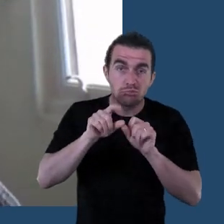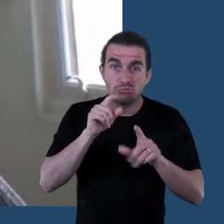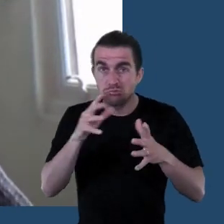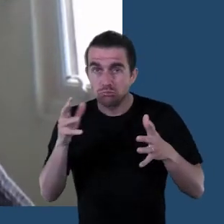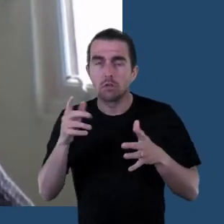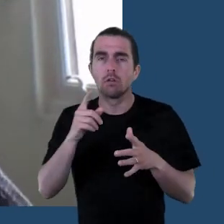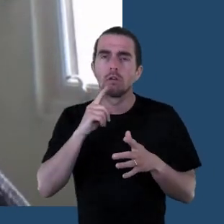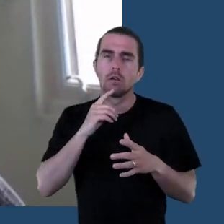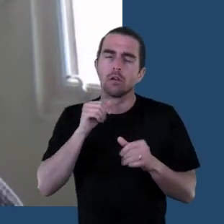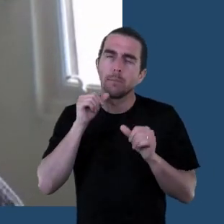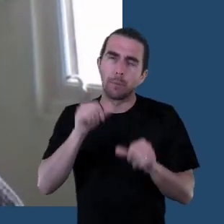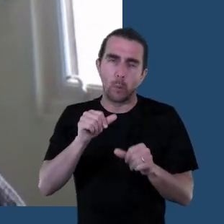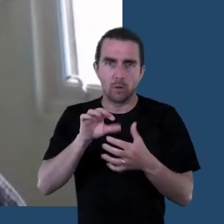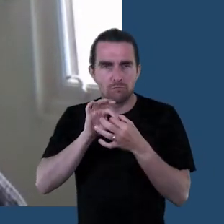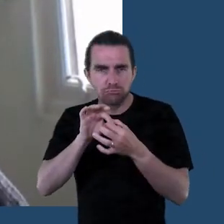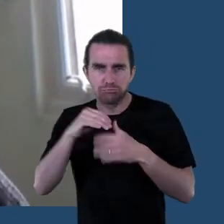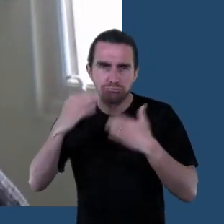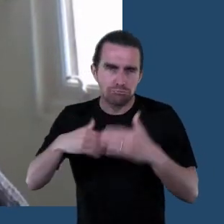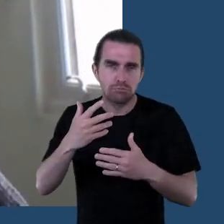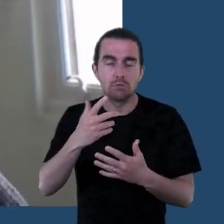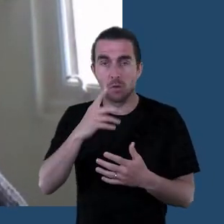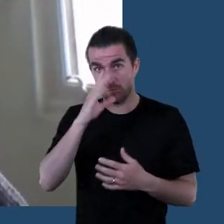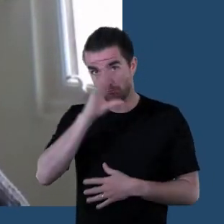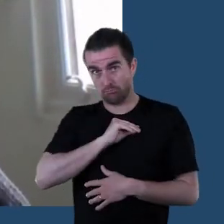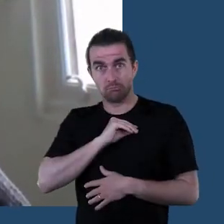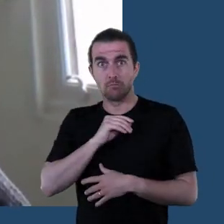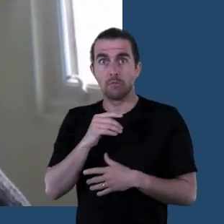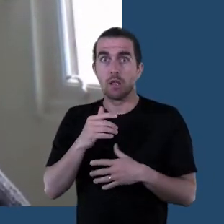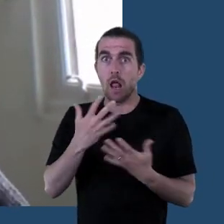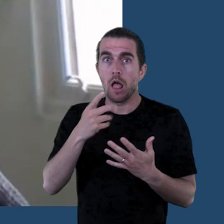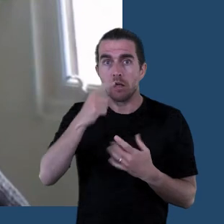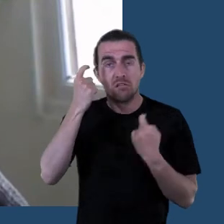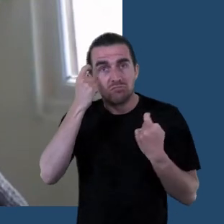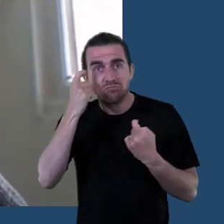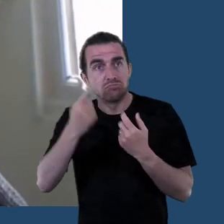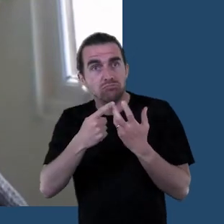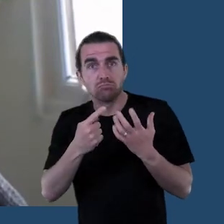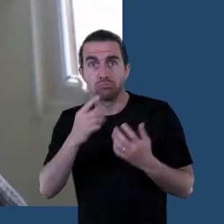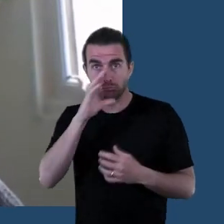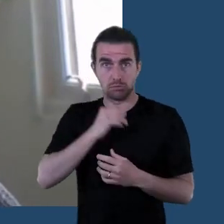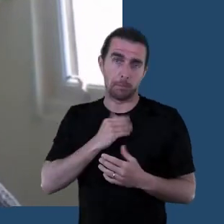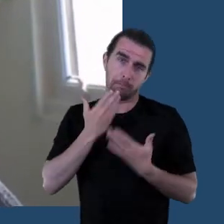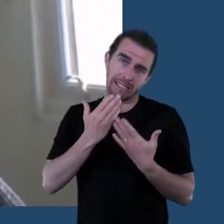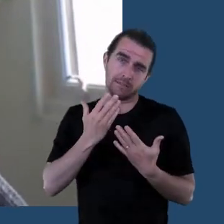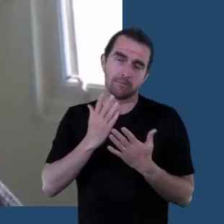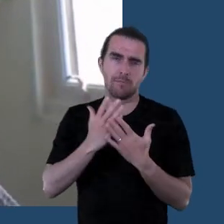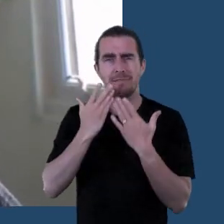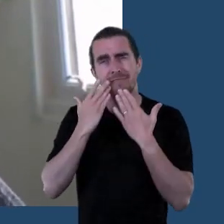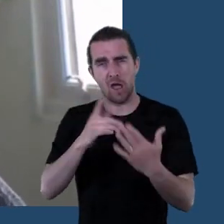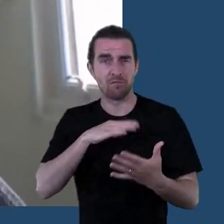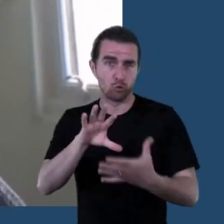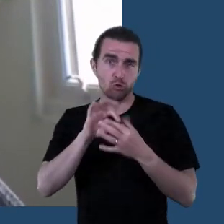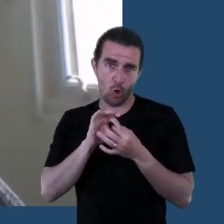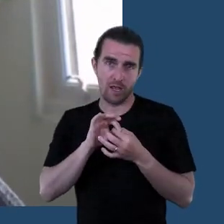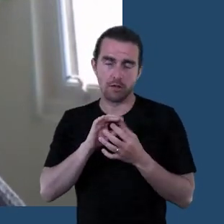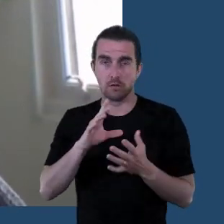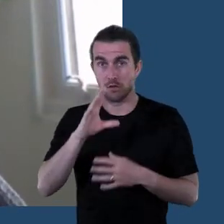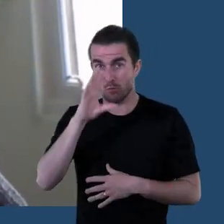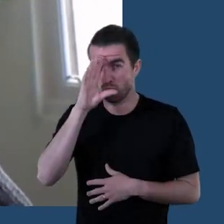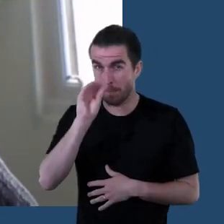'Cause we love doing these shows and we want to keep doing them. So, do let us know what you think in the comments below. But thank you so much for joining us today. And as a reminder,